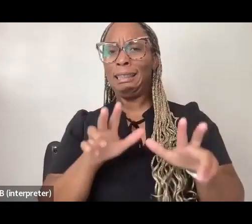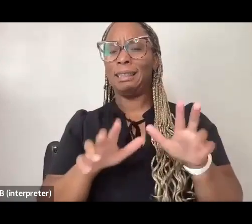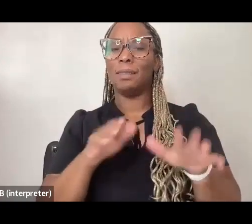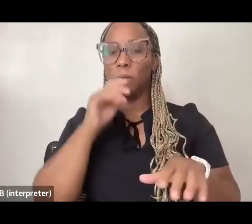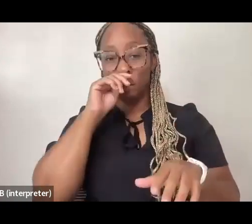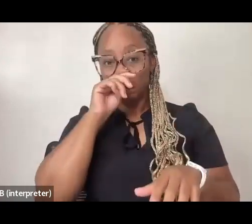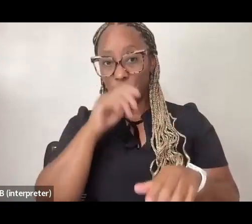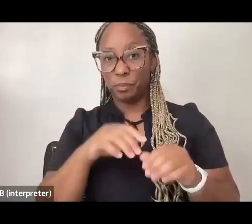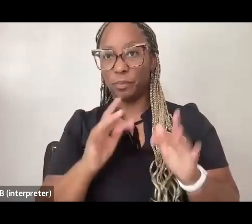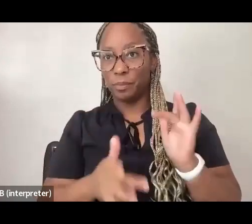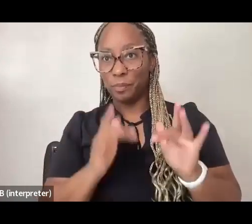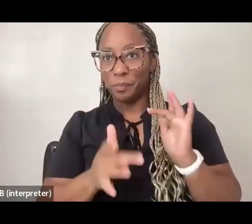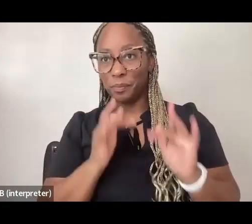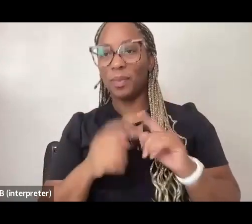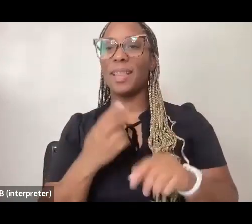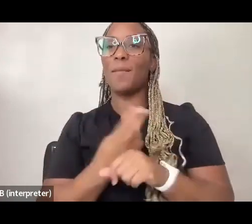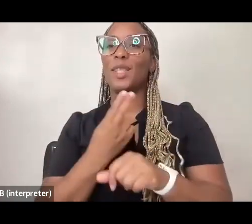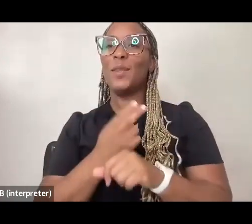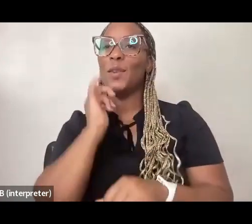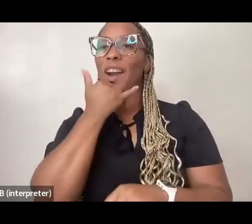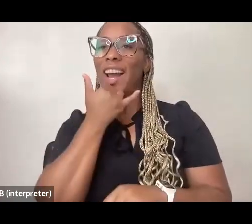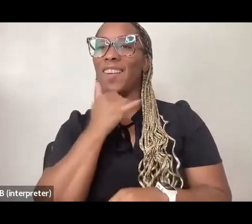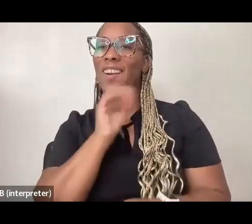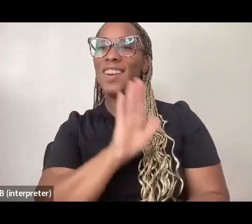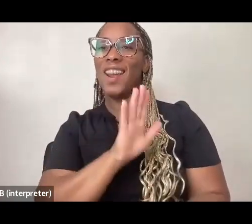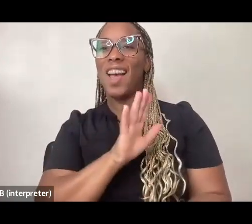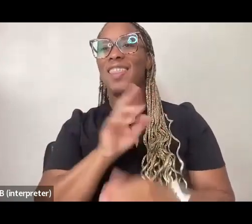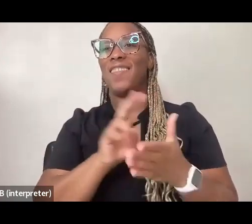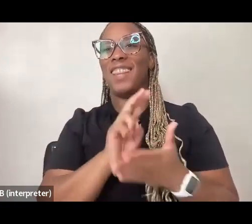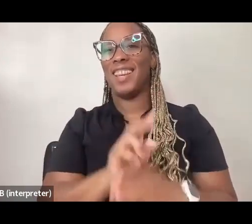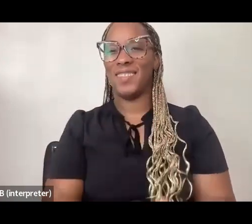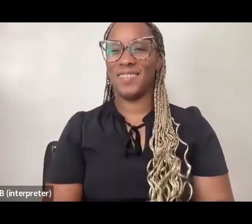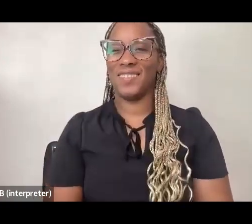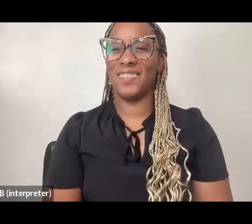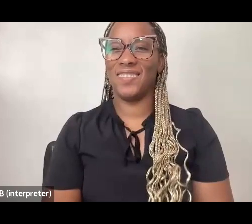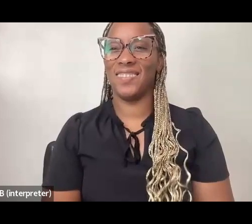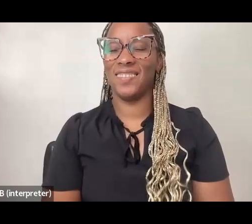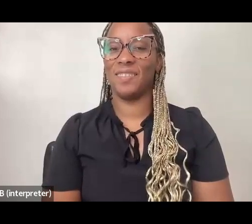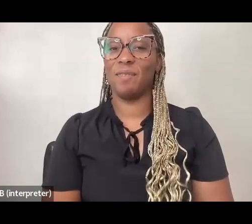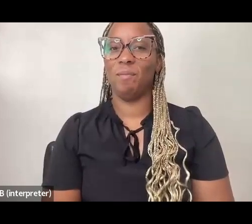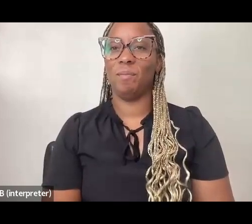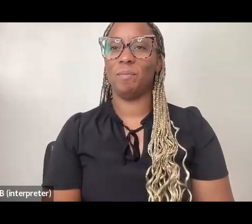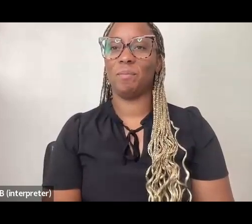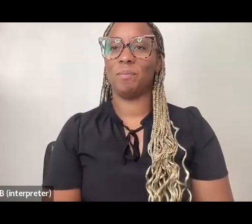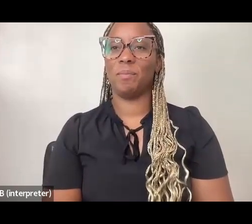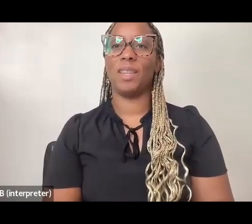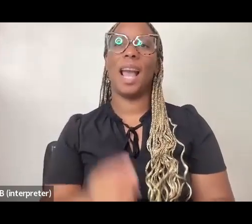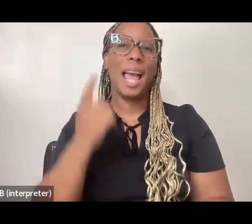Please note that that was used or error and not our problem with the video. I think in the interest of time,